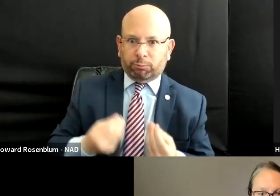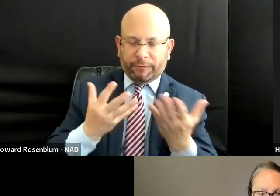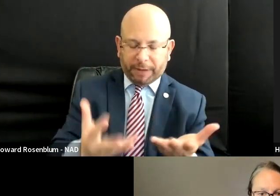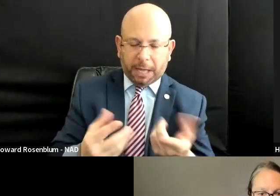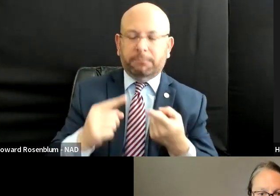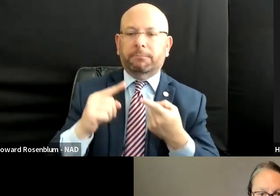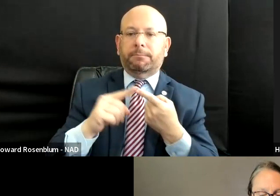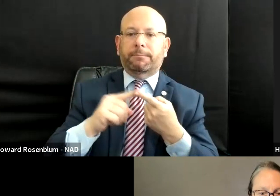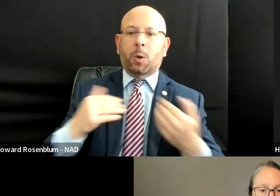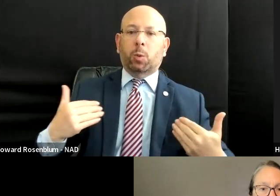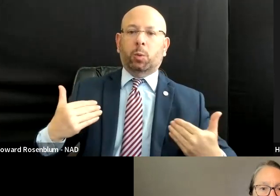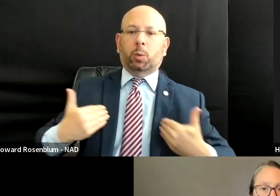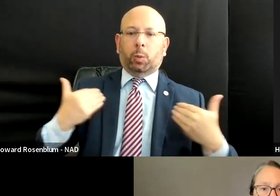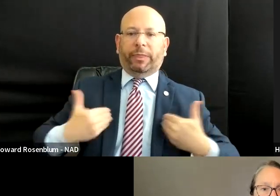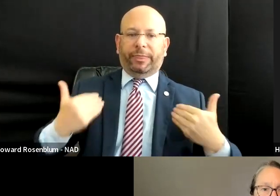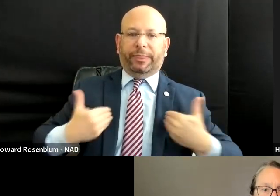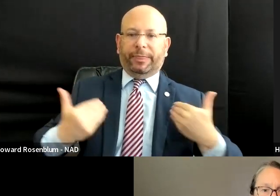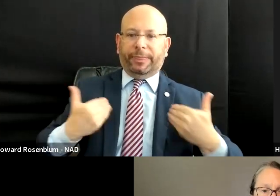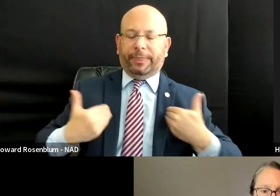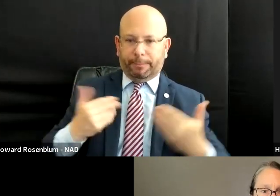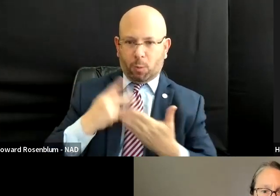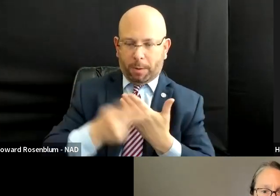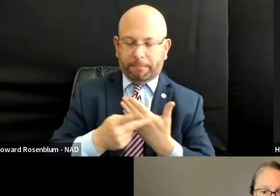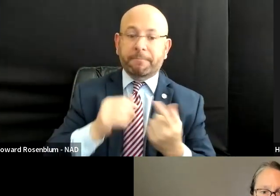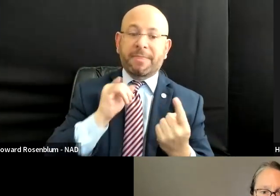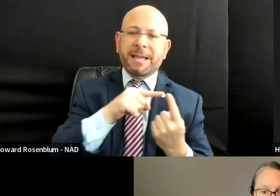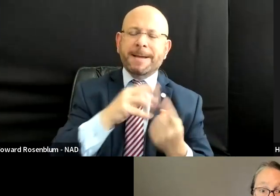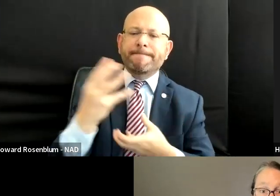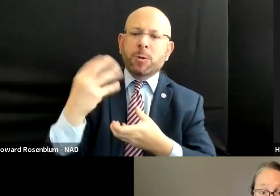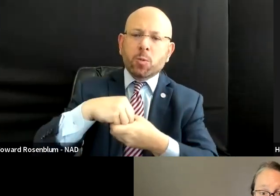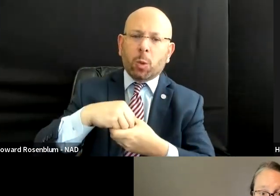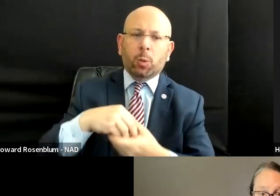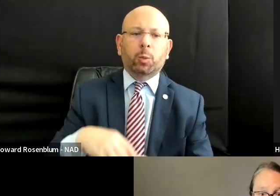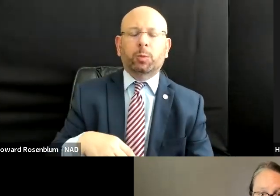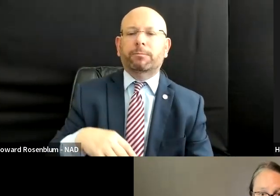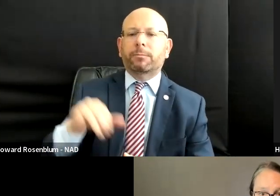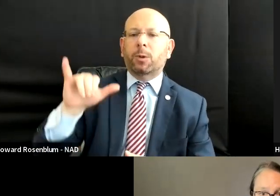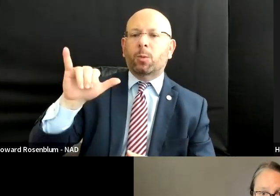except for Wyoming. Almost all 50 states. We're still waiting on Wyoming.